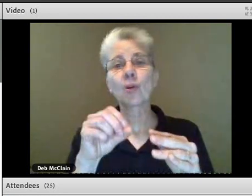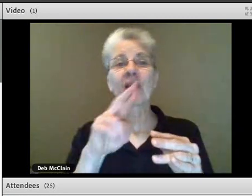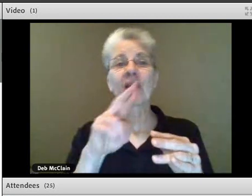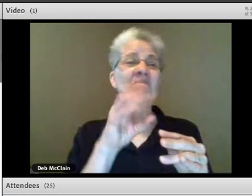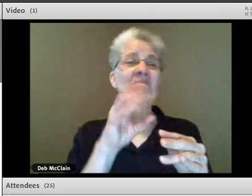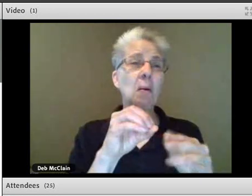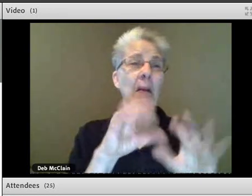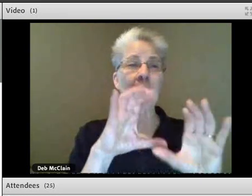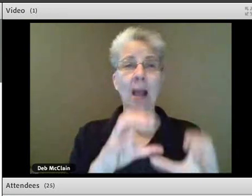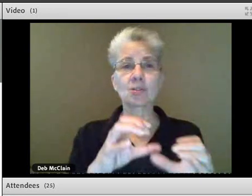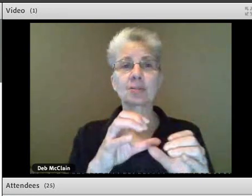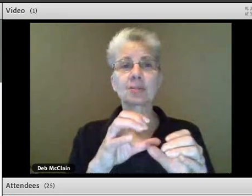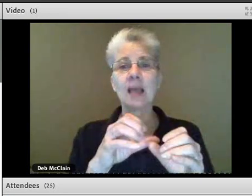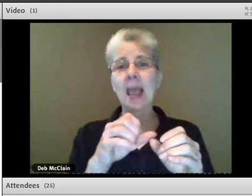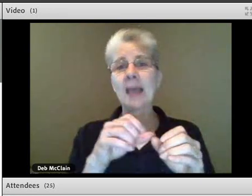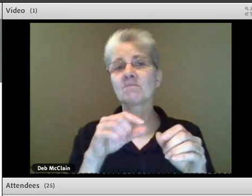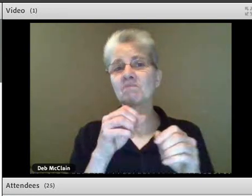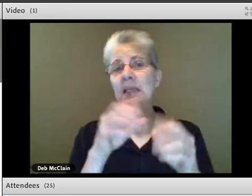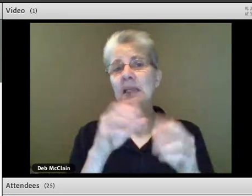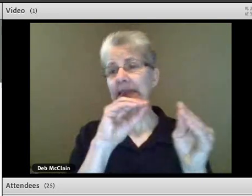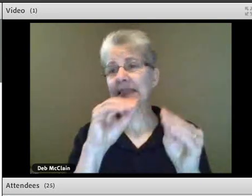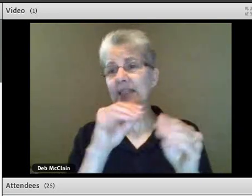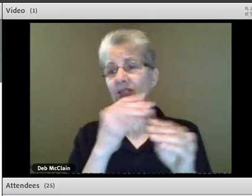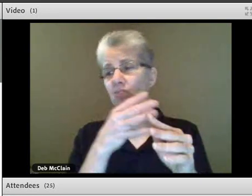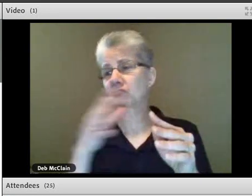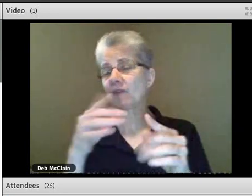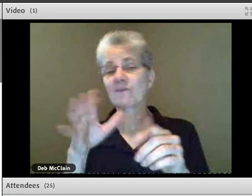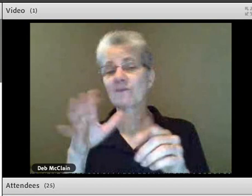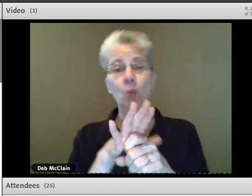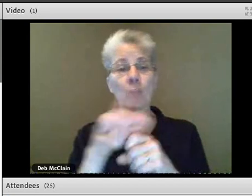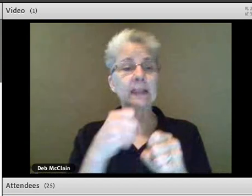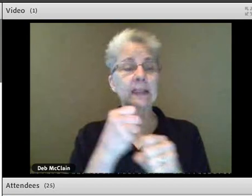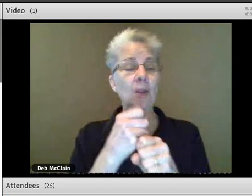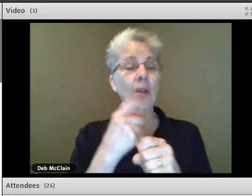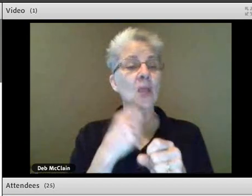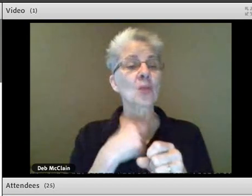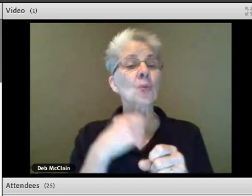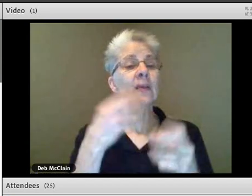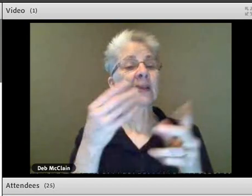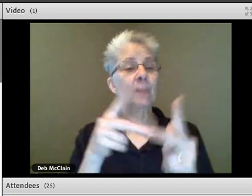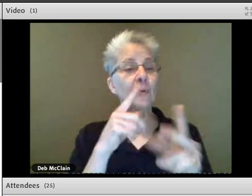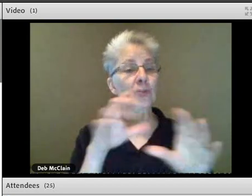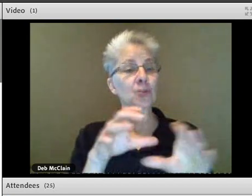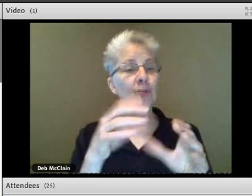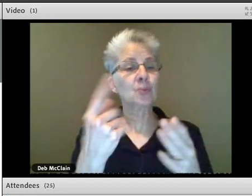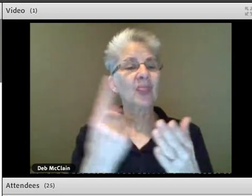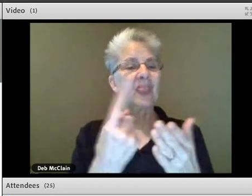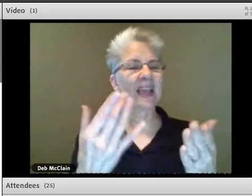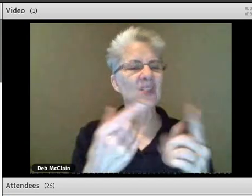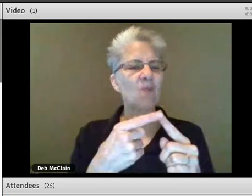and you can spread them across a year, and now you can start really giving staff something to do during downtime, increases productivity,